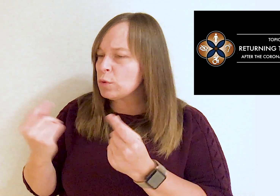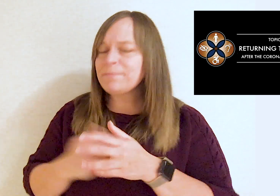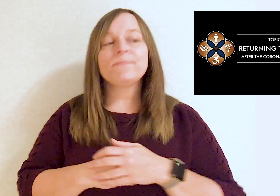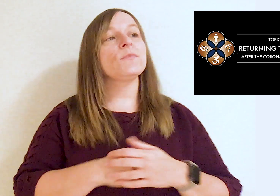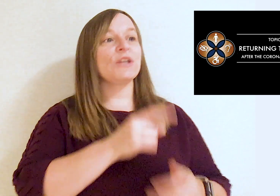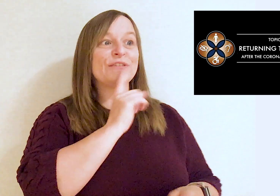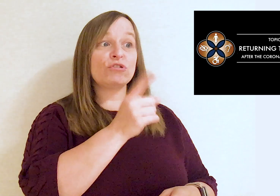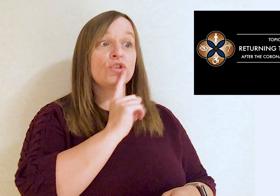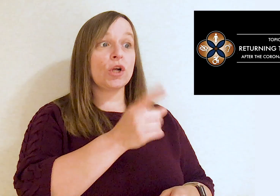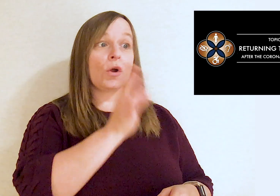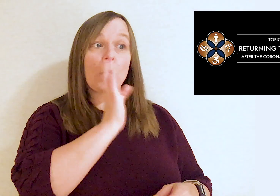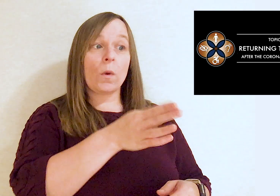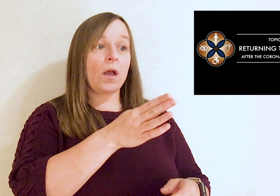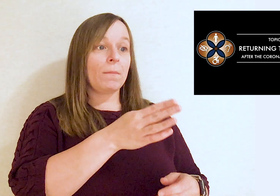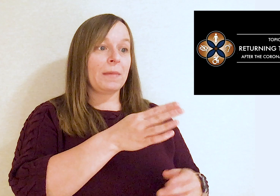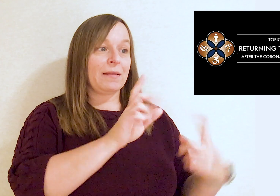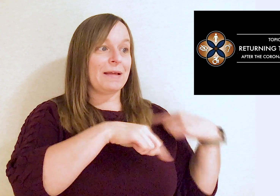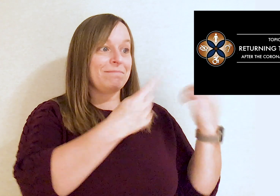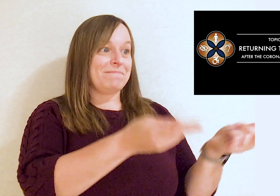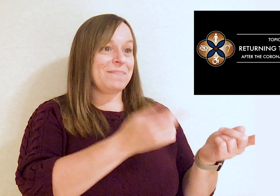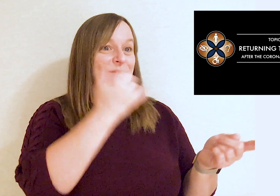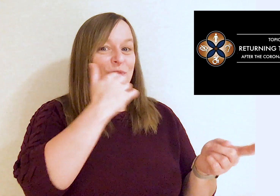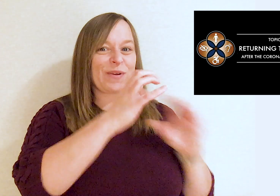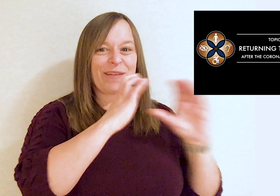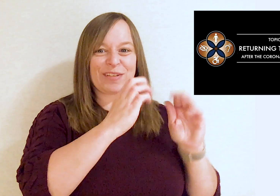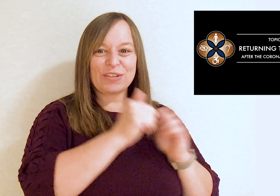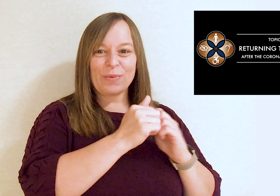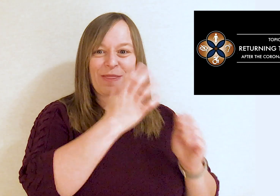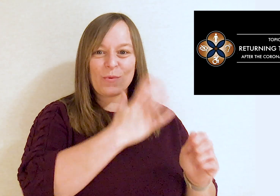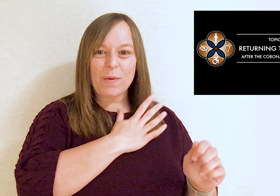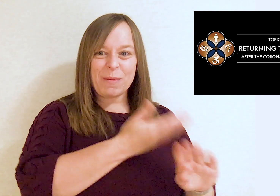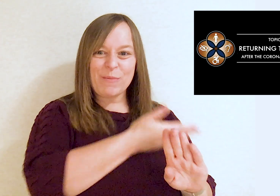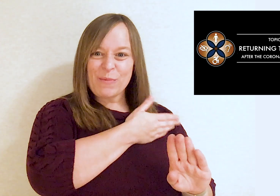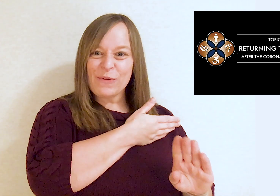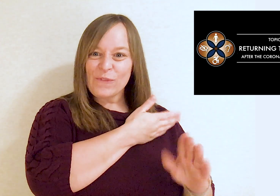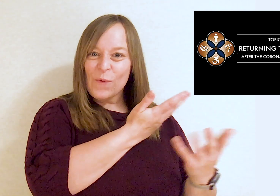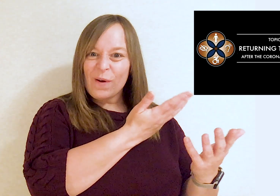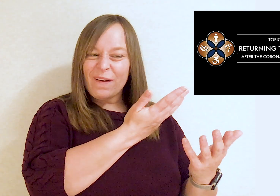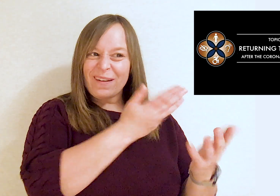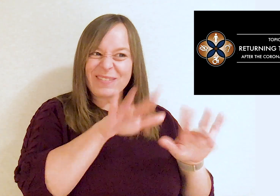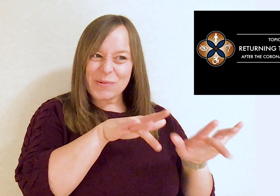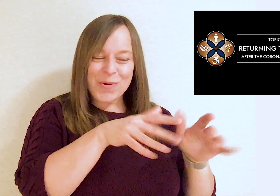Sure. Well it's gonna be just like the phone conversation that I had when we -- before I came on